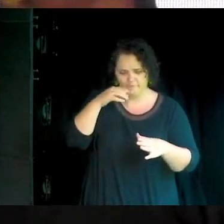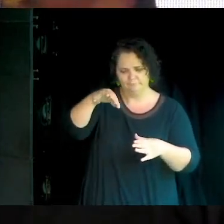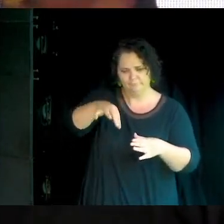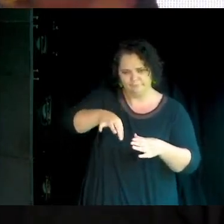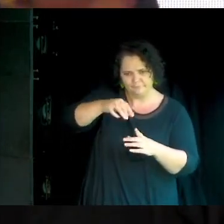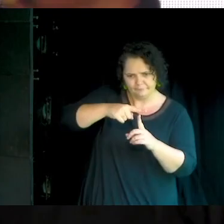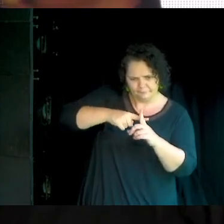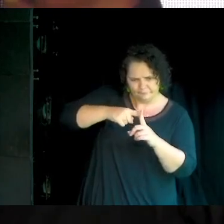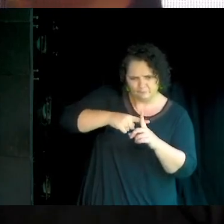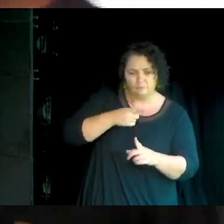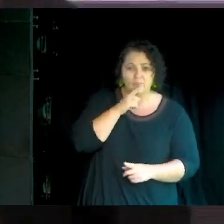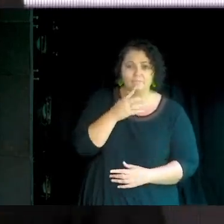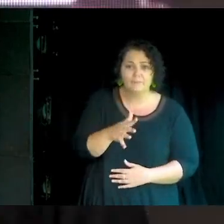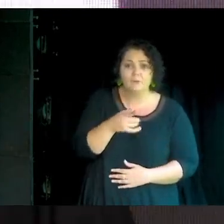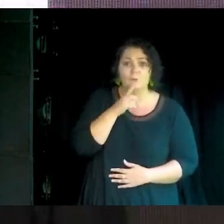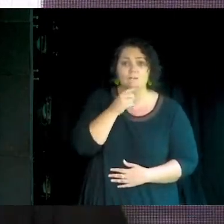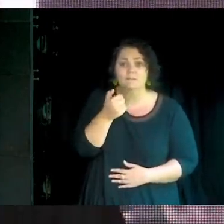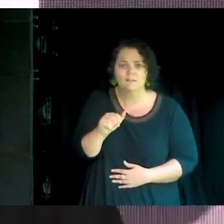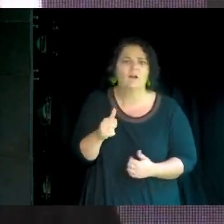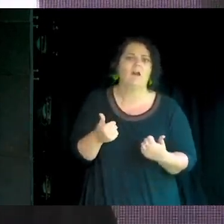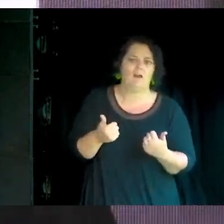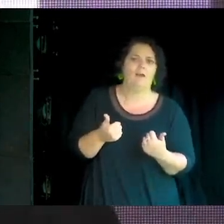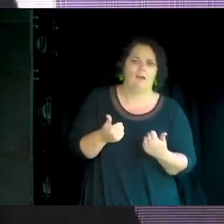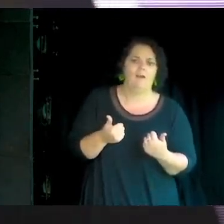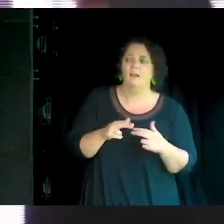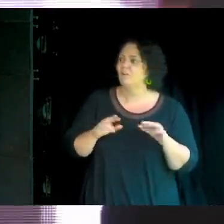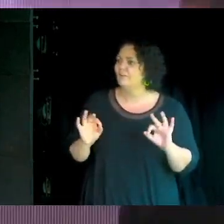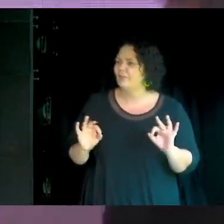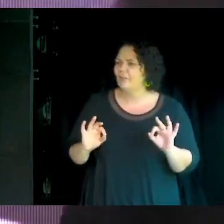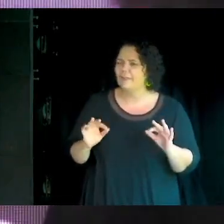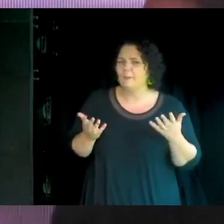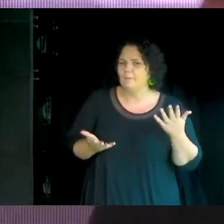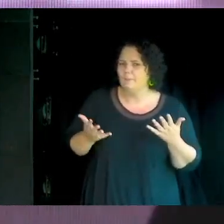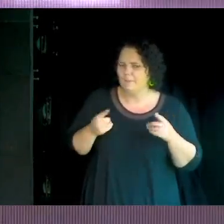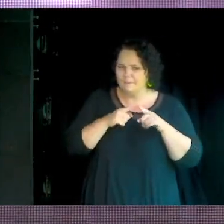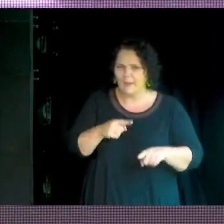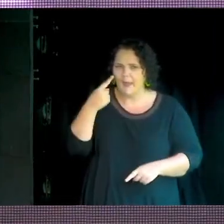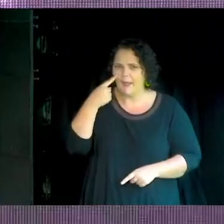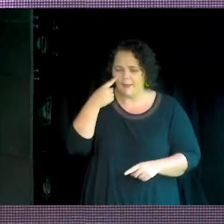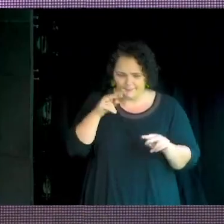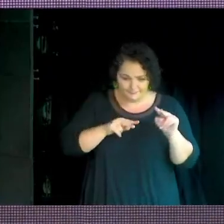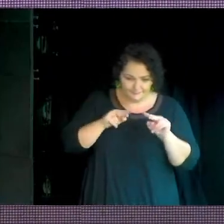150 160 degrees but if you don't have it that's why you just have to use your scent yes see it